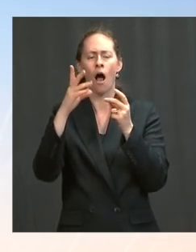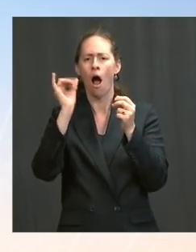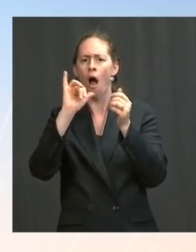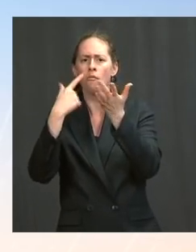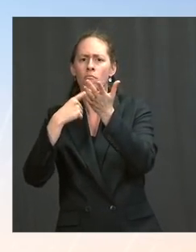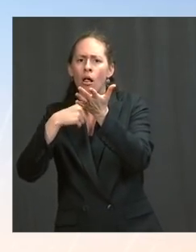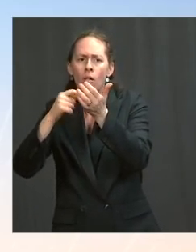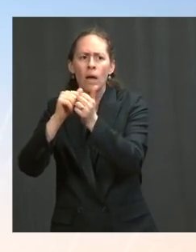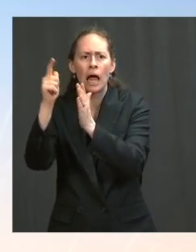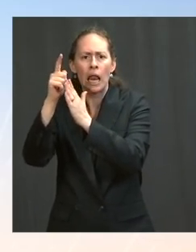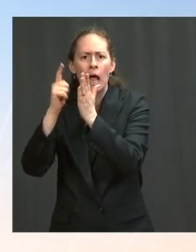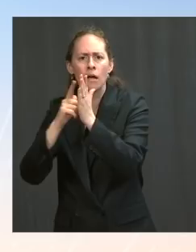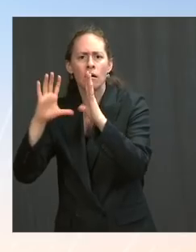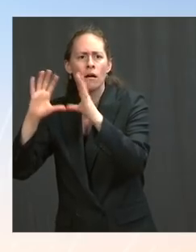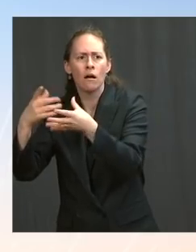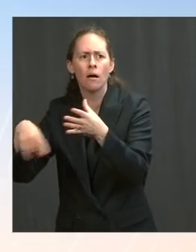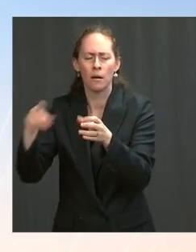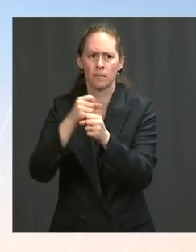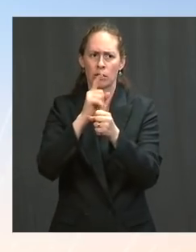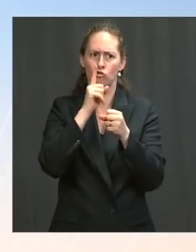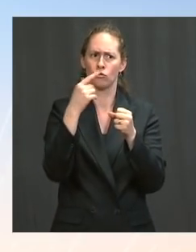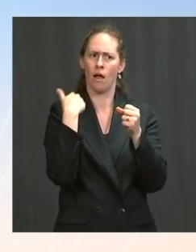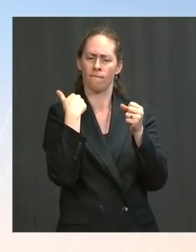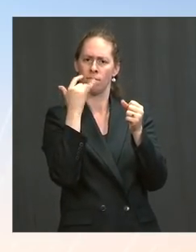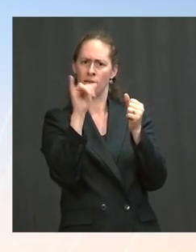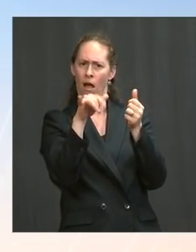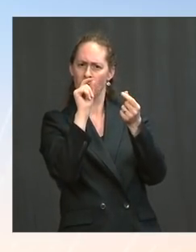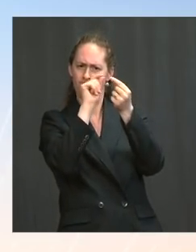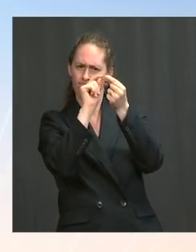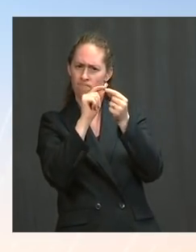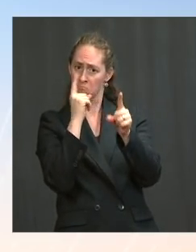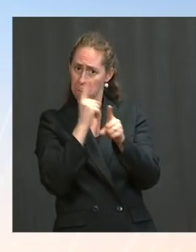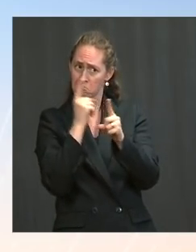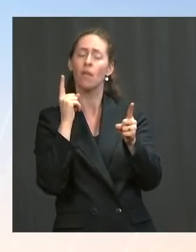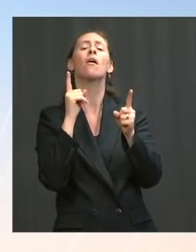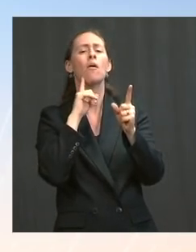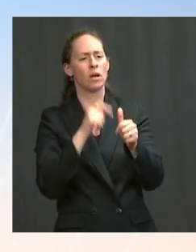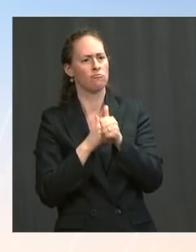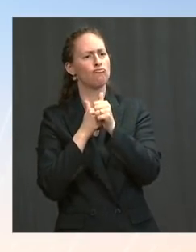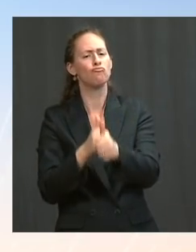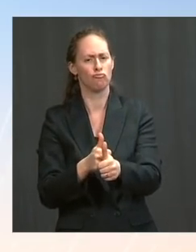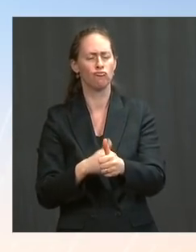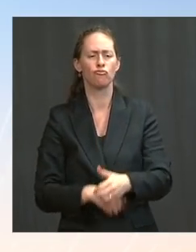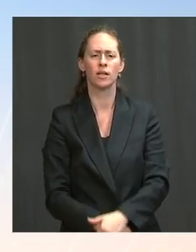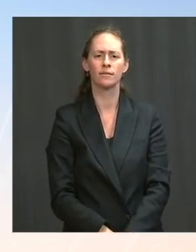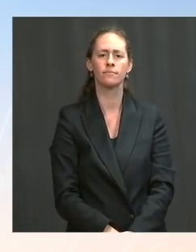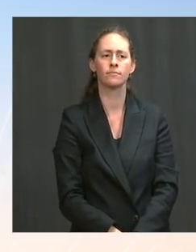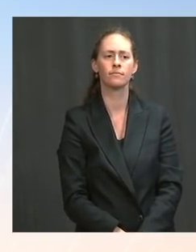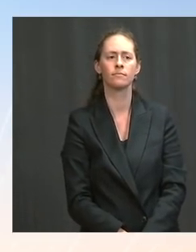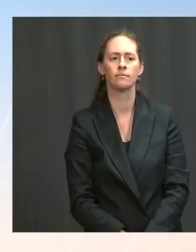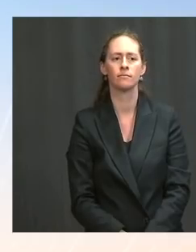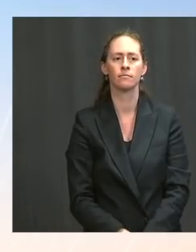and we certainly feel confident we do. And when there are attacks against our --